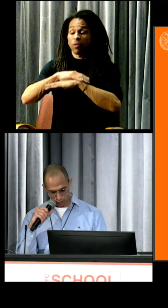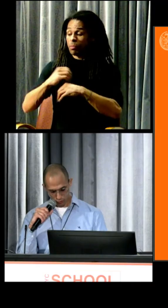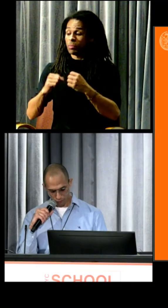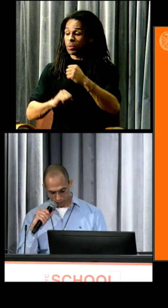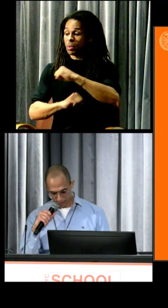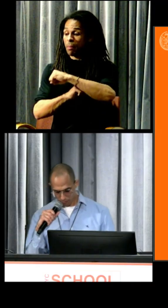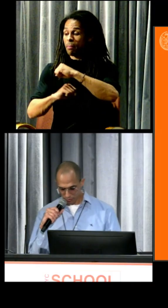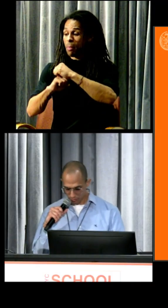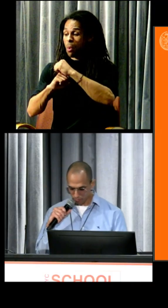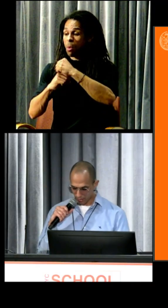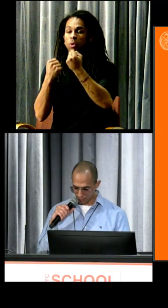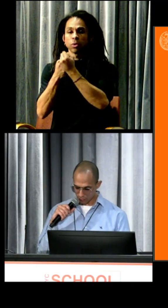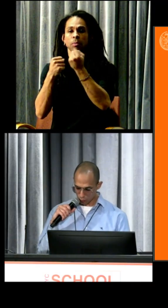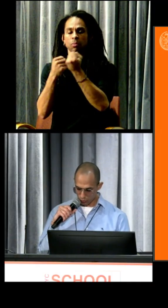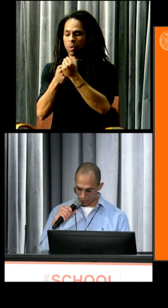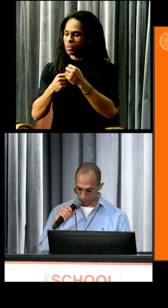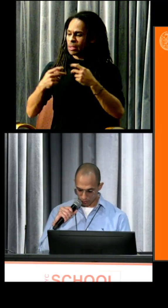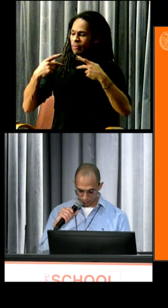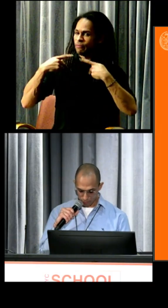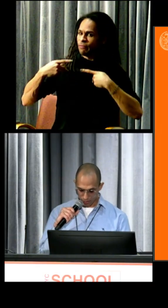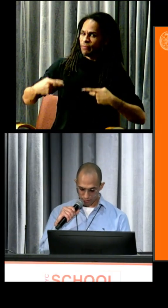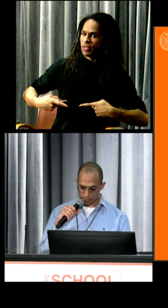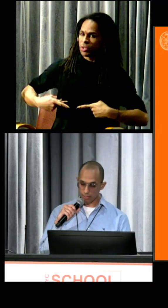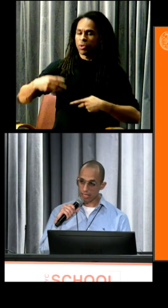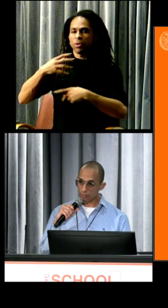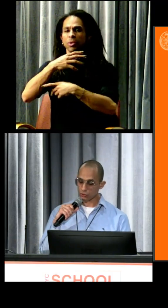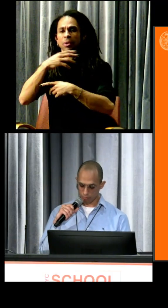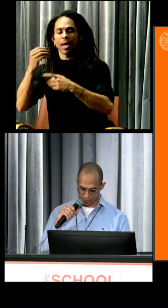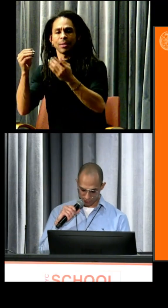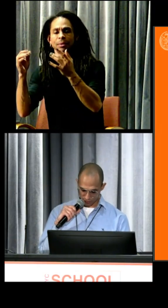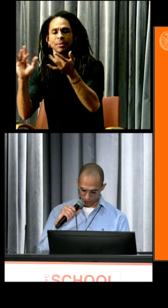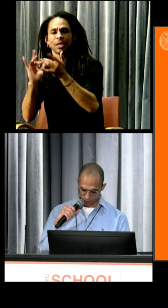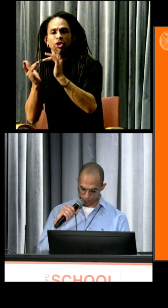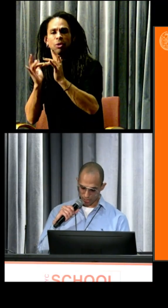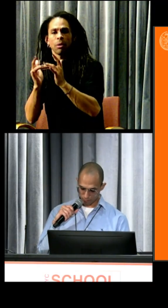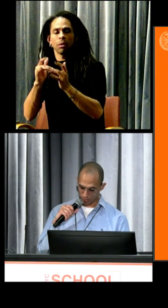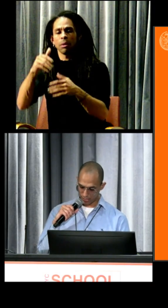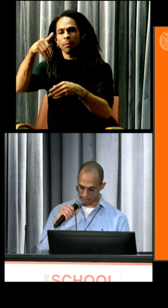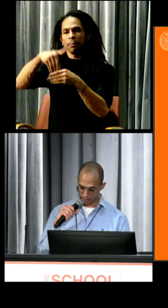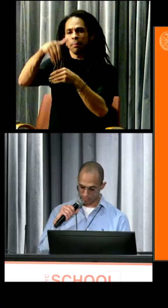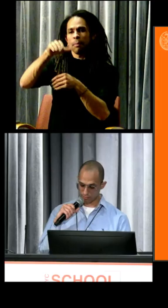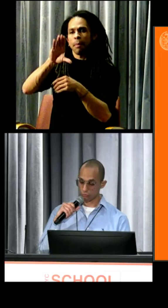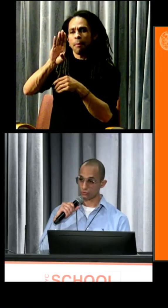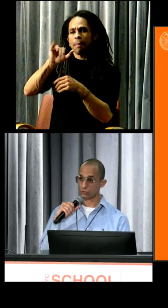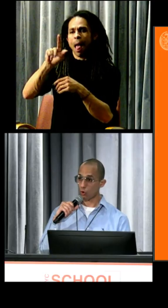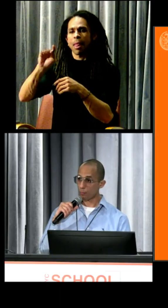fabrication looks, whether there's water, the street layout, the lighting, all of these kind of